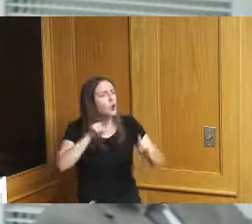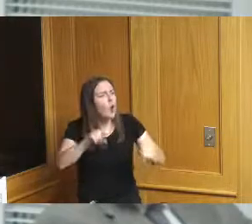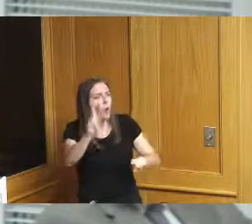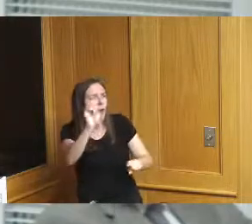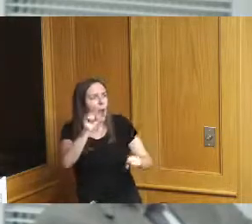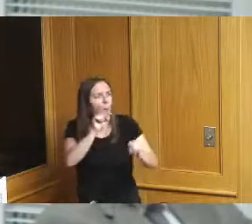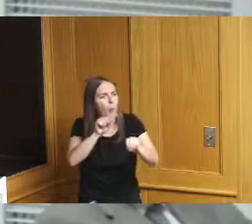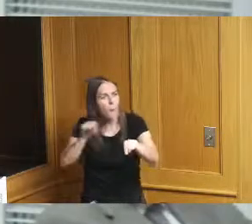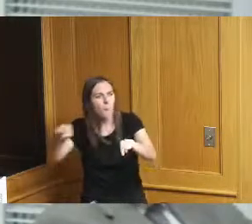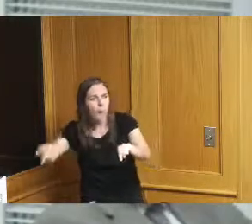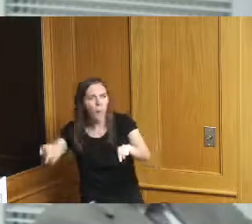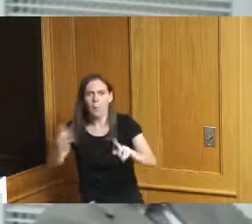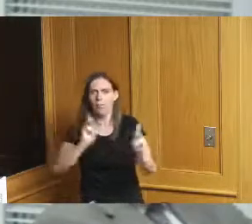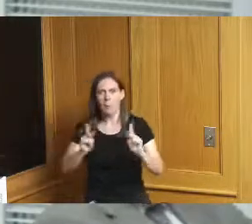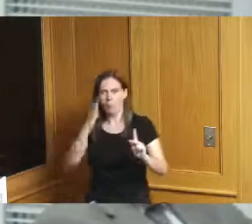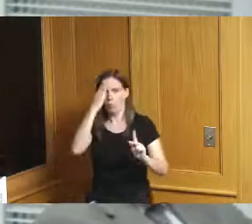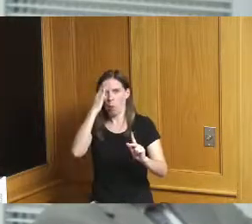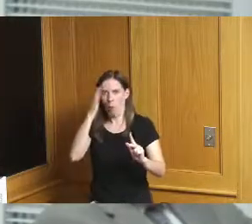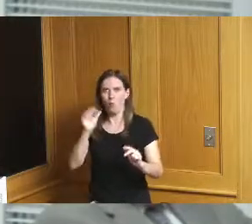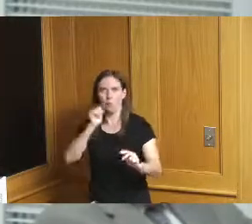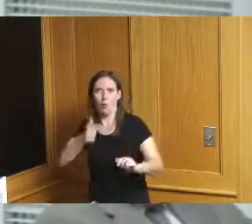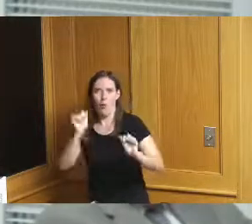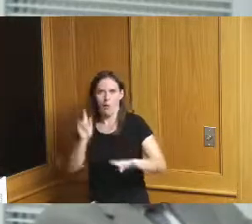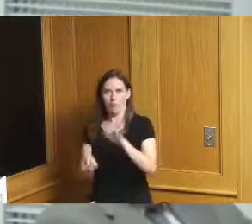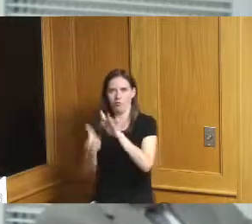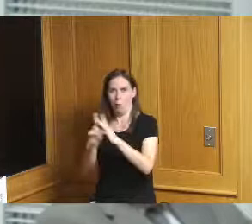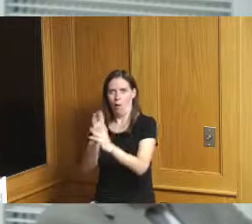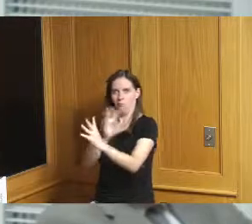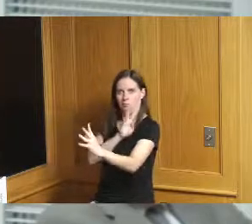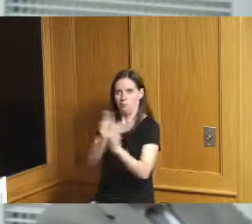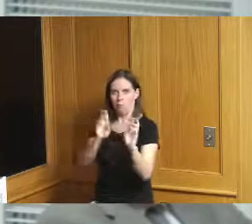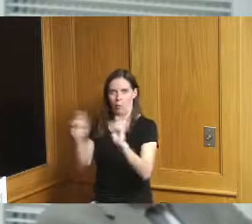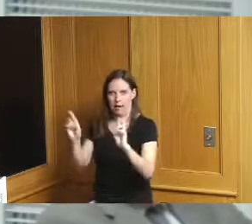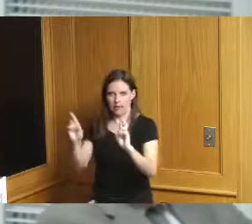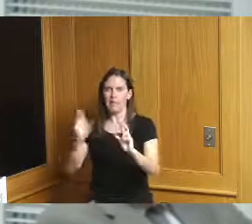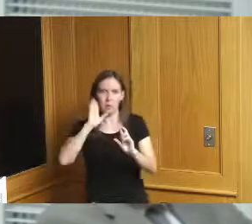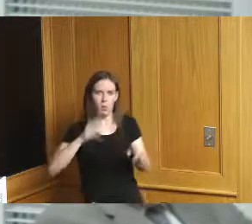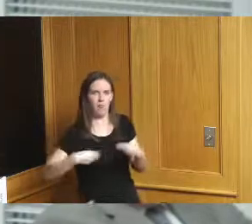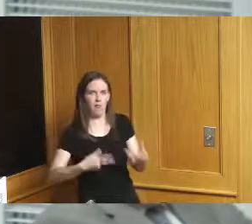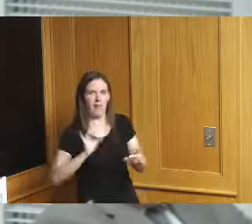gift cards and then they've also done so so they can have appropriate security at those locations